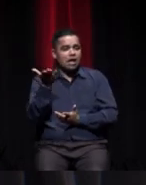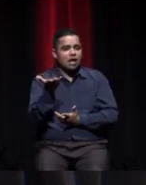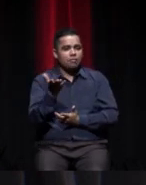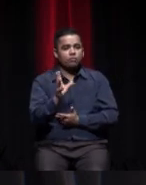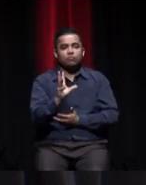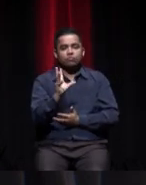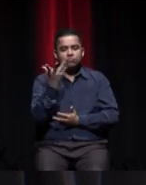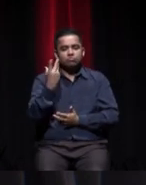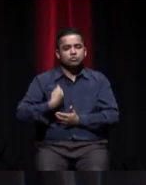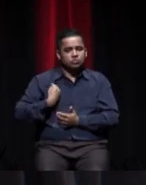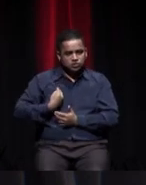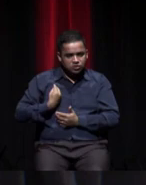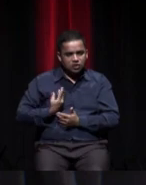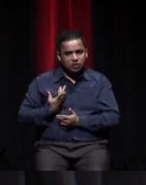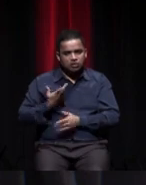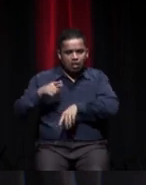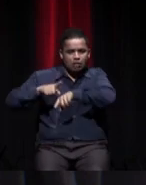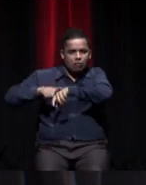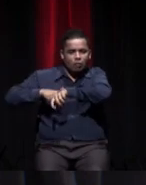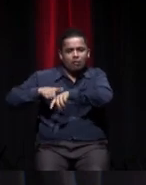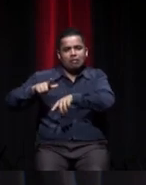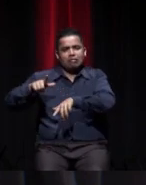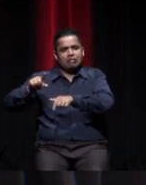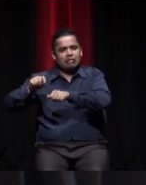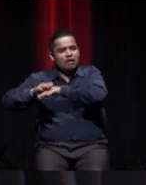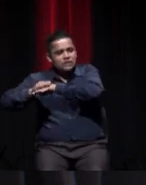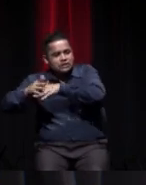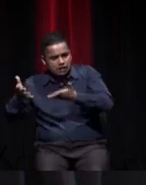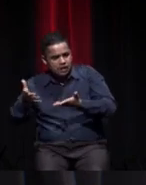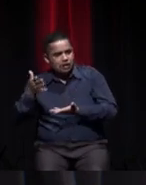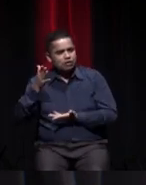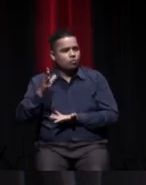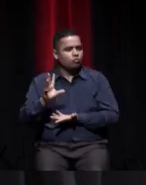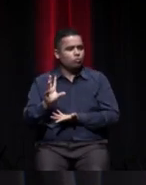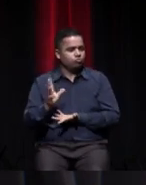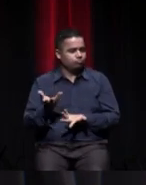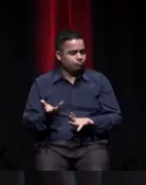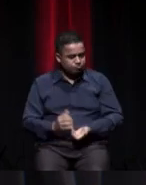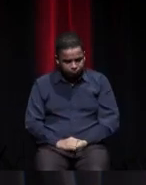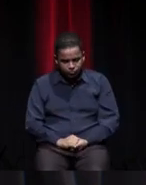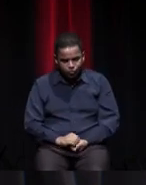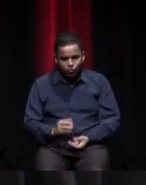what we were doing, what that stirred in us.